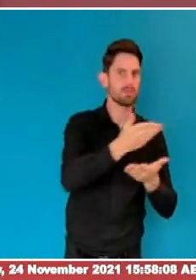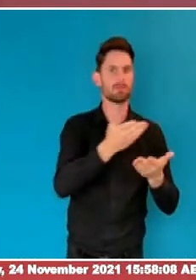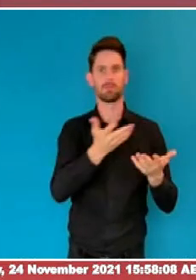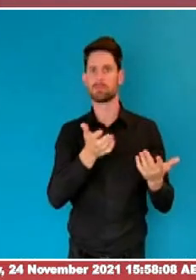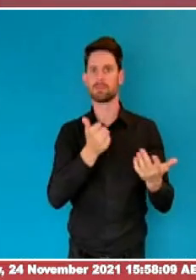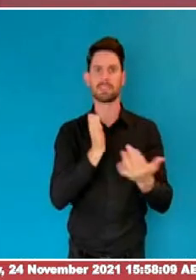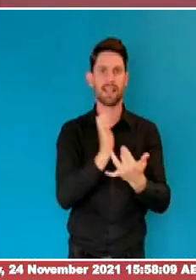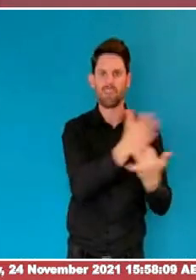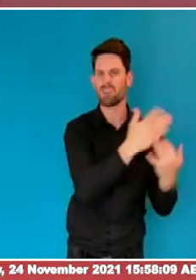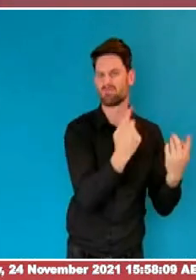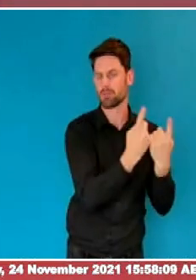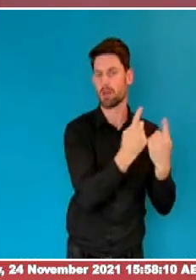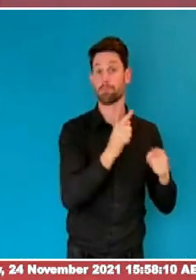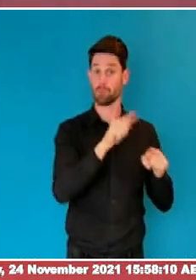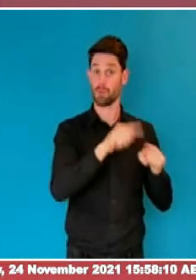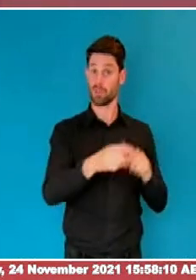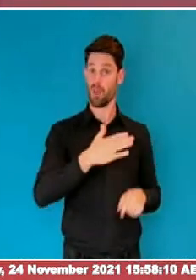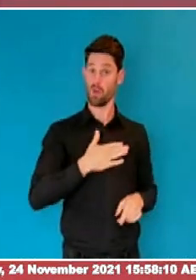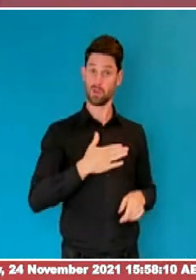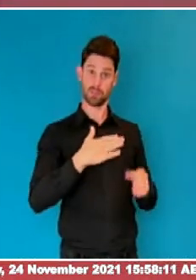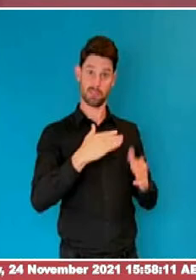sit within that frontline area.